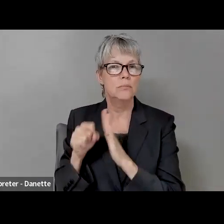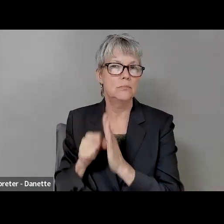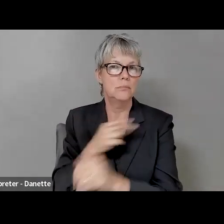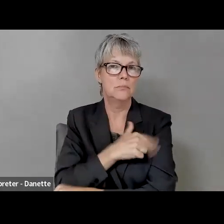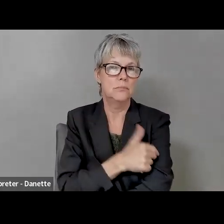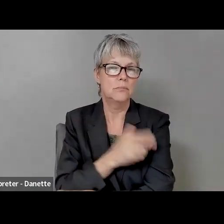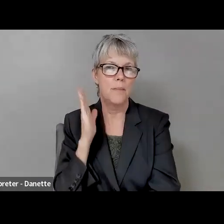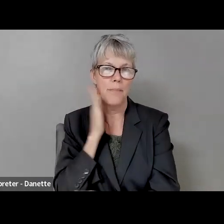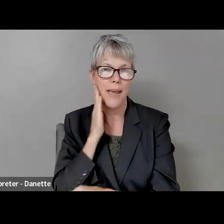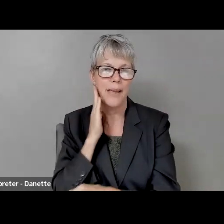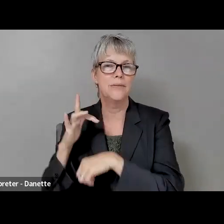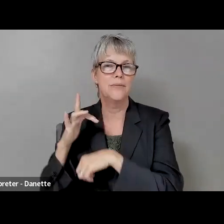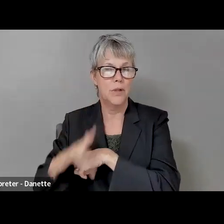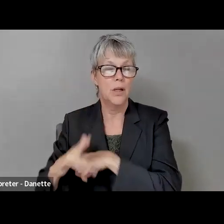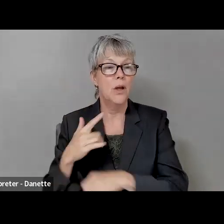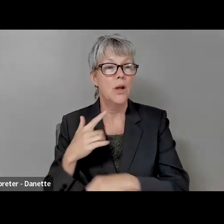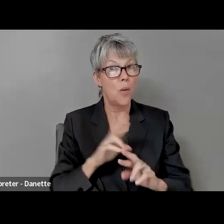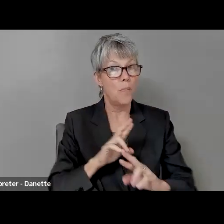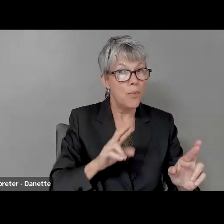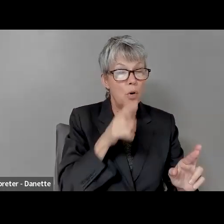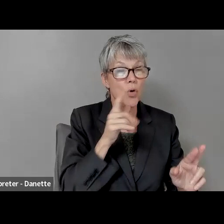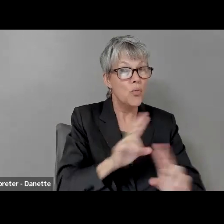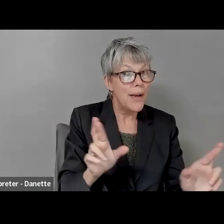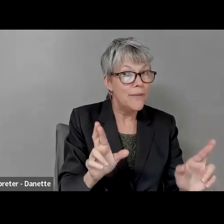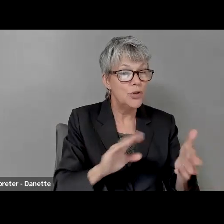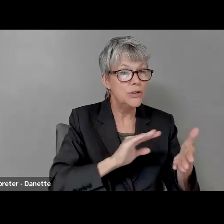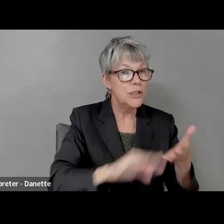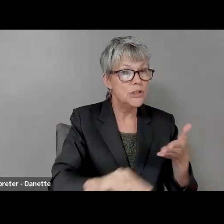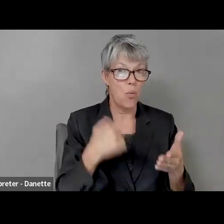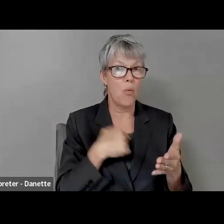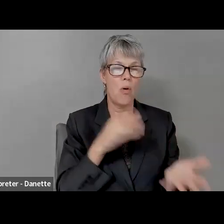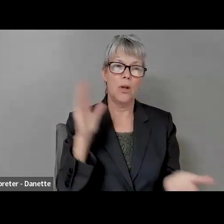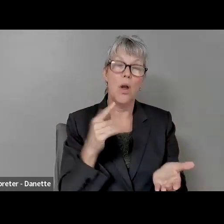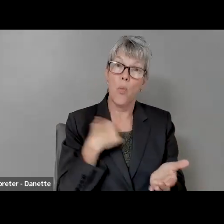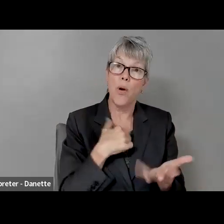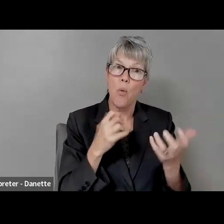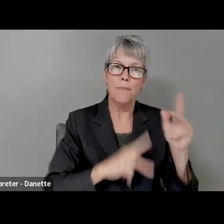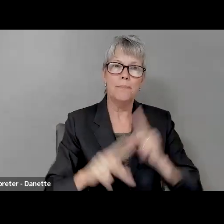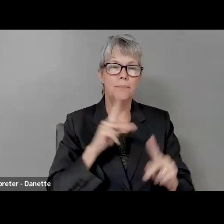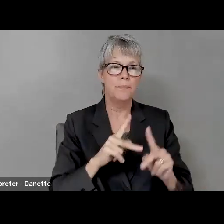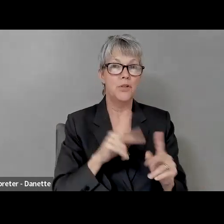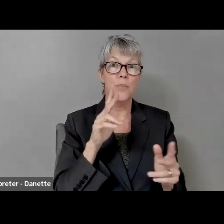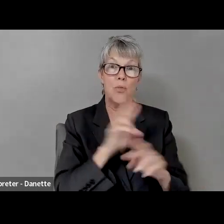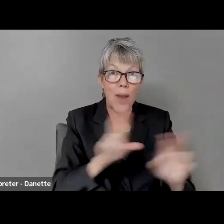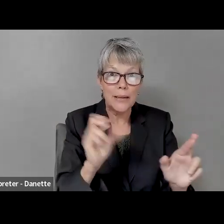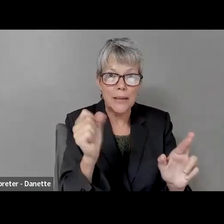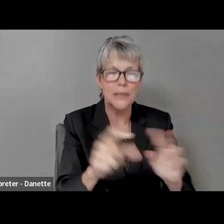the number of people ready for discharge to actually go down. We want them to be ready, but we want them to Kelly Crosbie (she/her): all right.